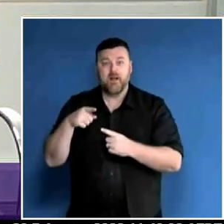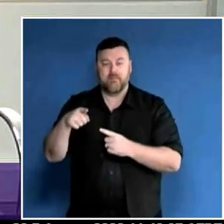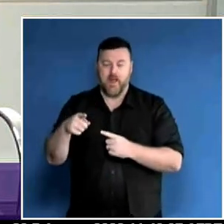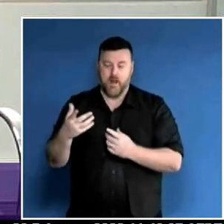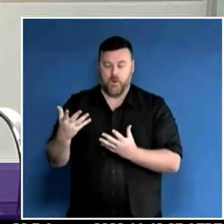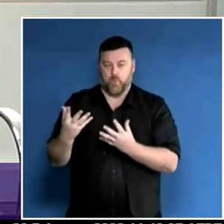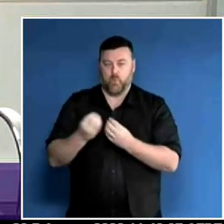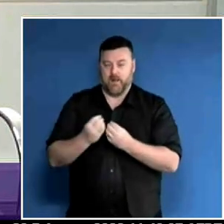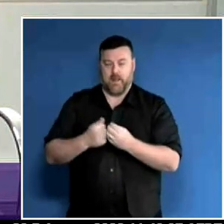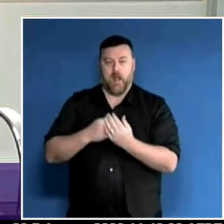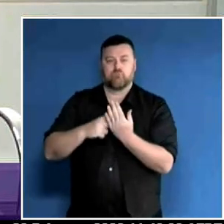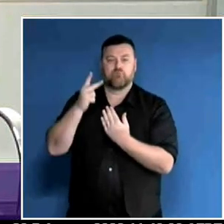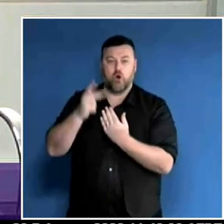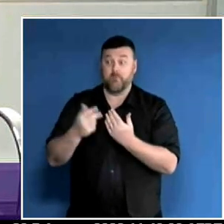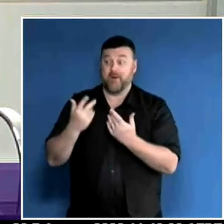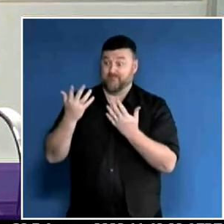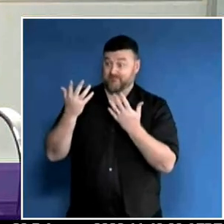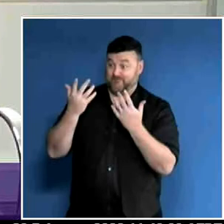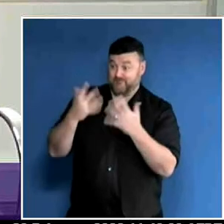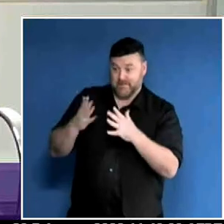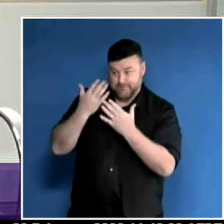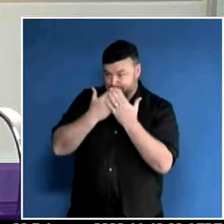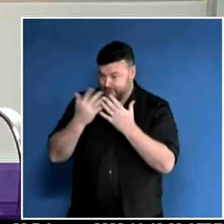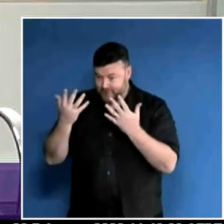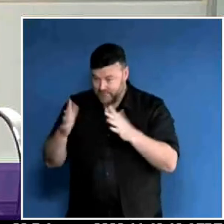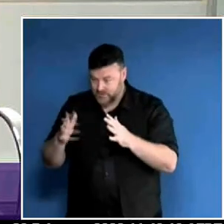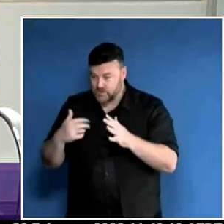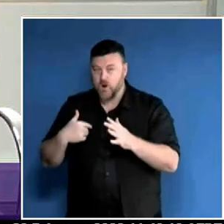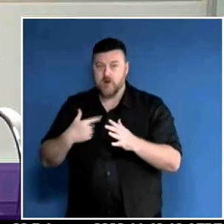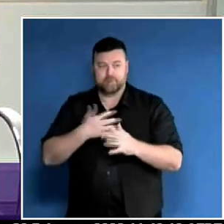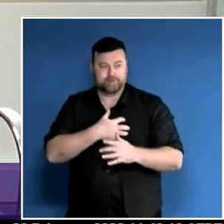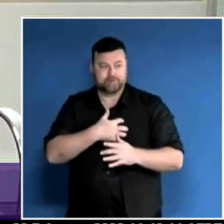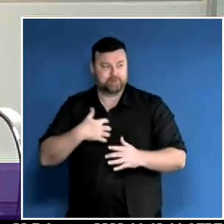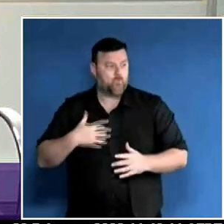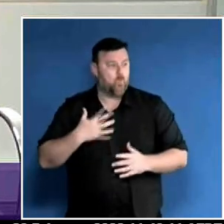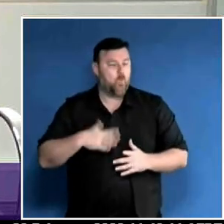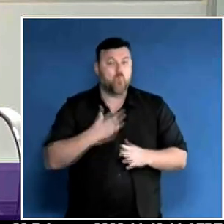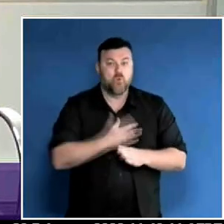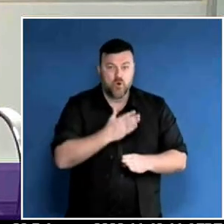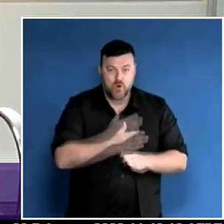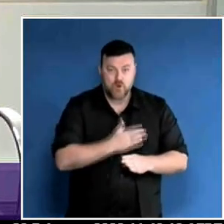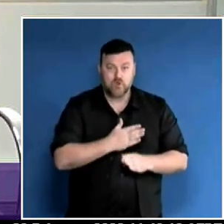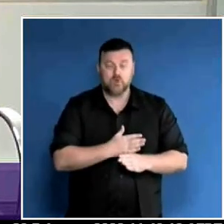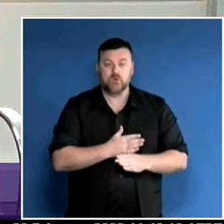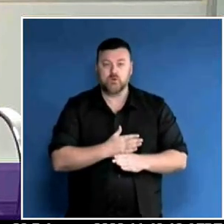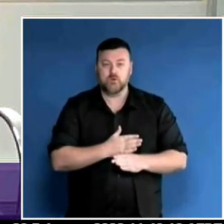And a lot of those roles are in all sorts of interesting professional jobs.